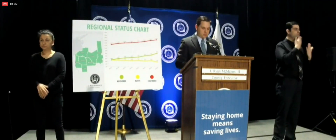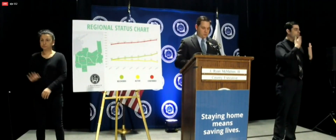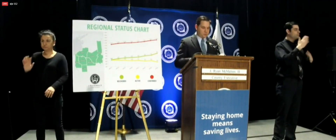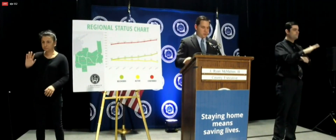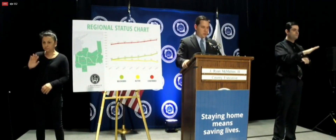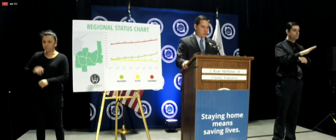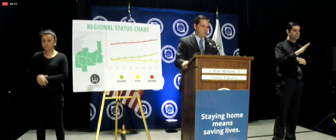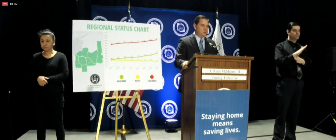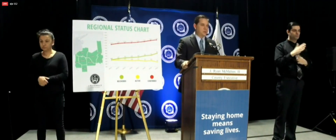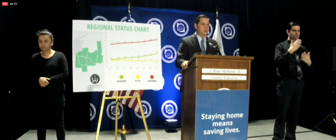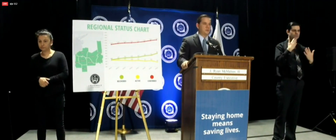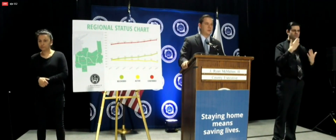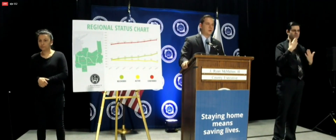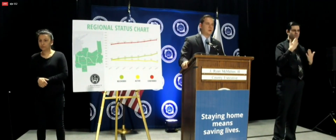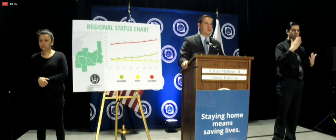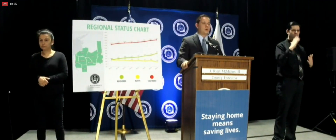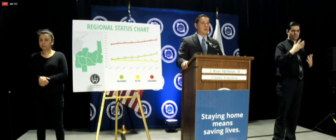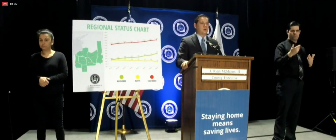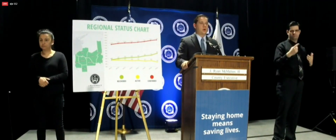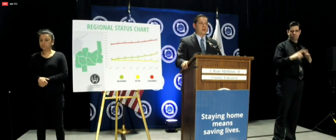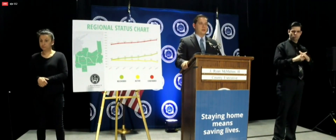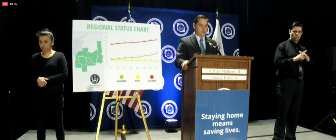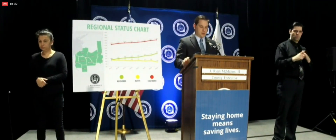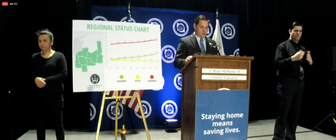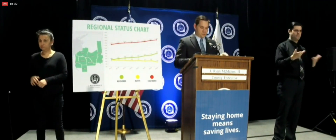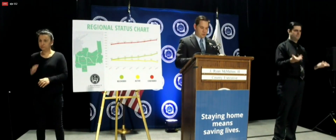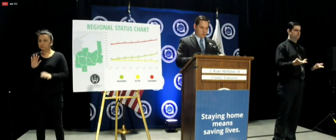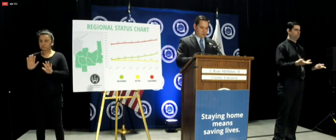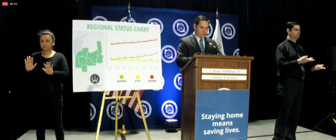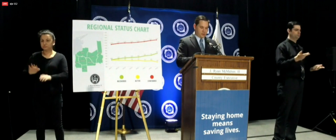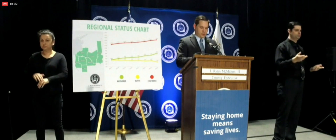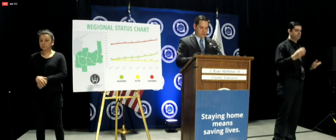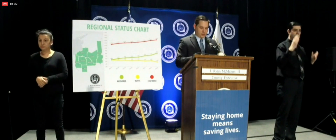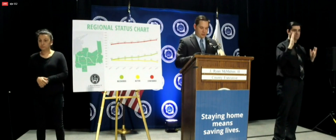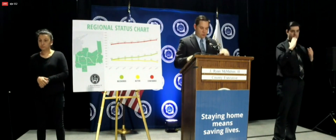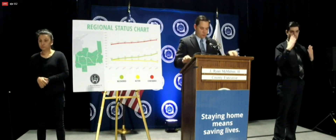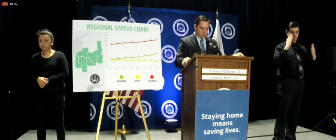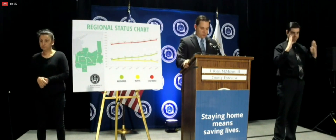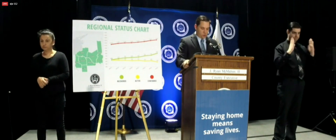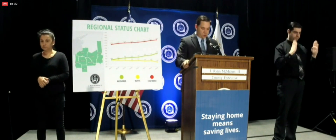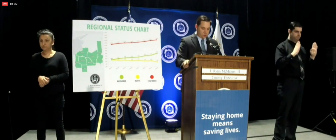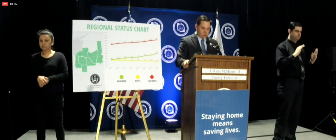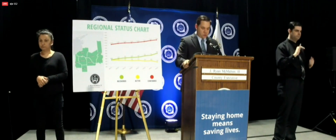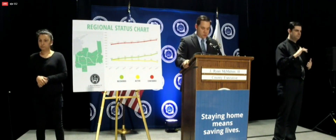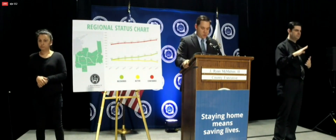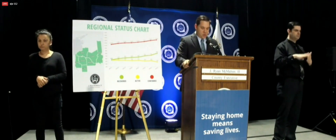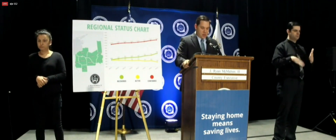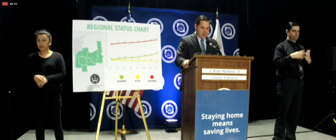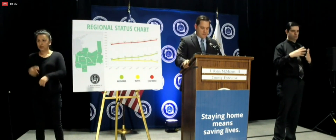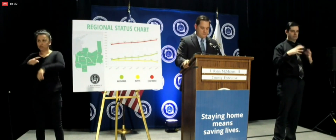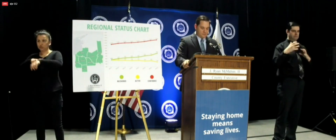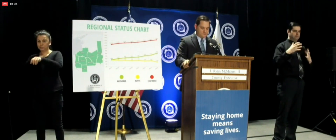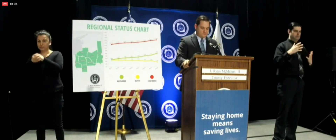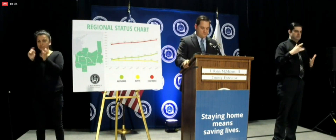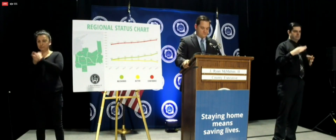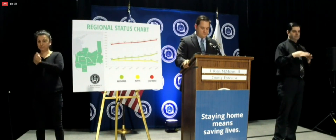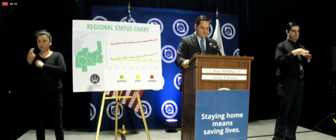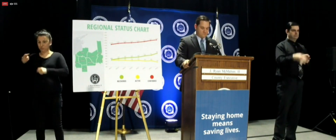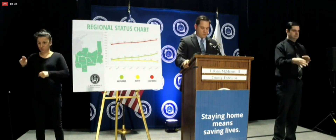ONCENTER, IF WE MAY. HE'S AT THE PODIUM AND LET'S LISTEN. GOOD AFTERNOON, EVERYONE. THANK YOU FOR BEING HERE AND THANK YOU FOR COORDINATING YOUR SCHEDULES.